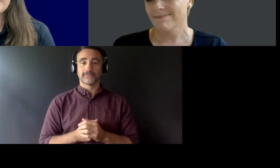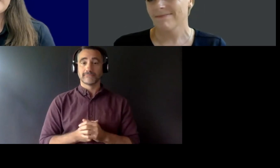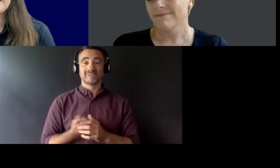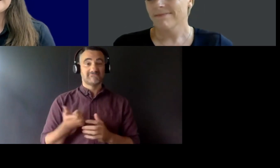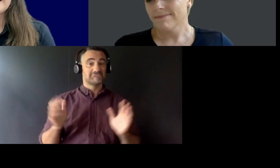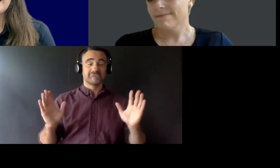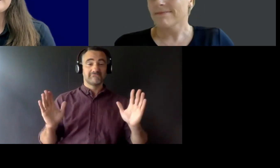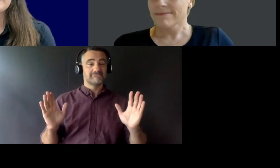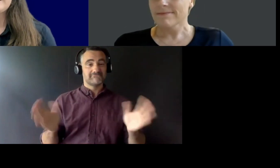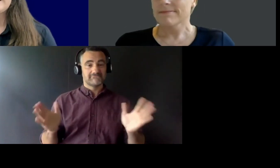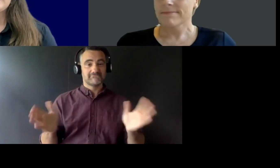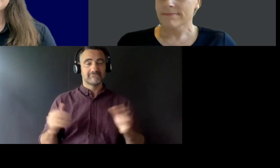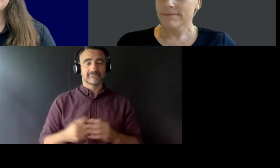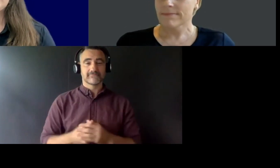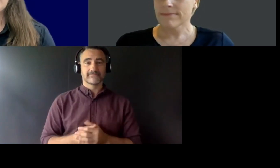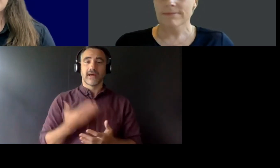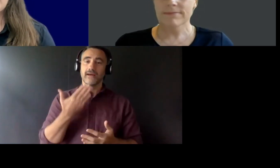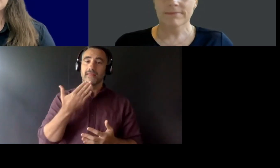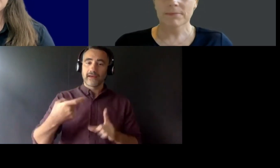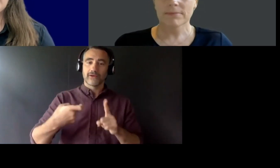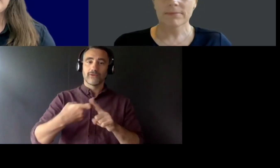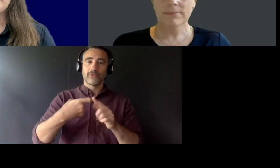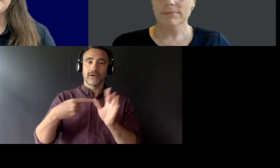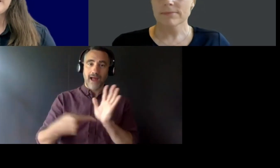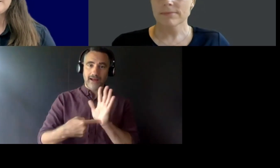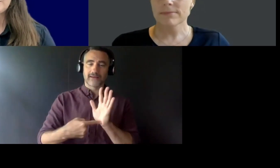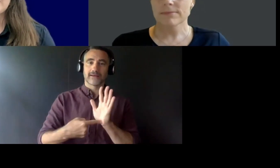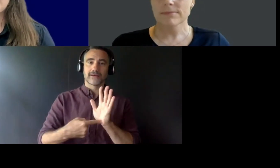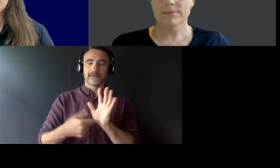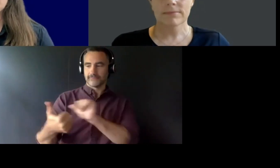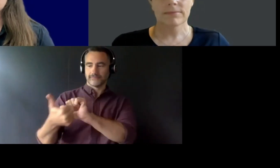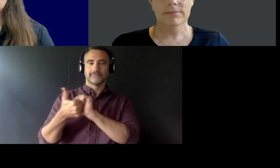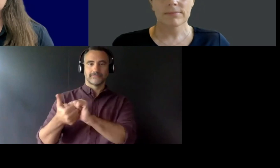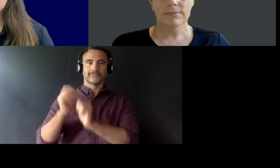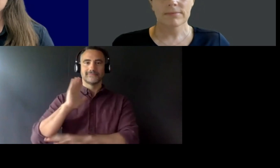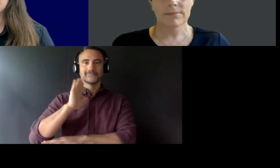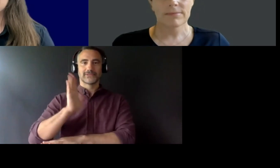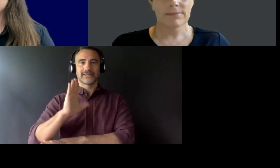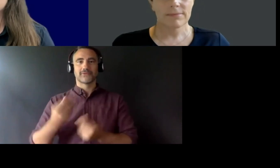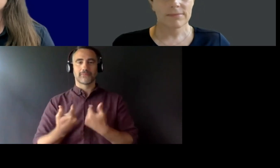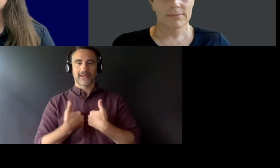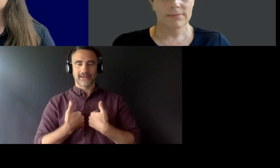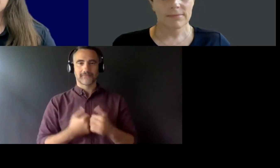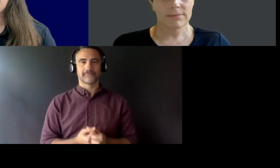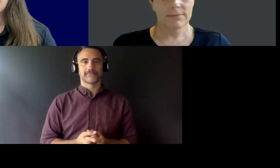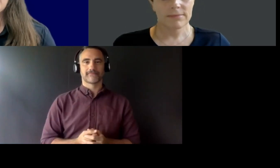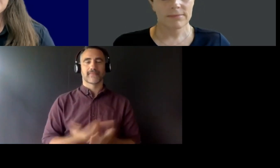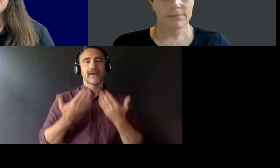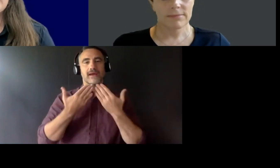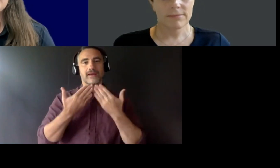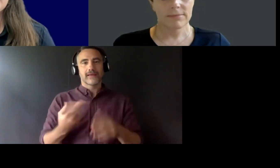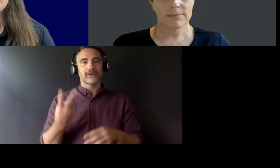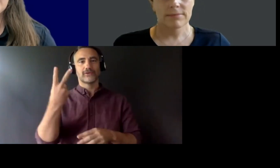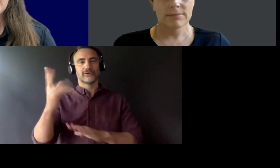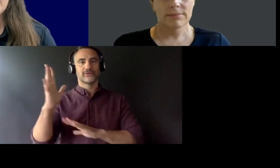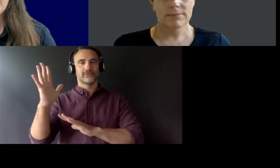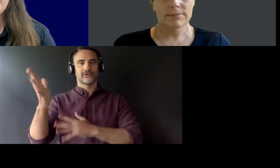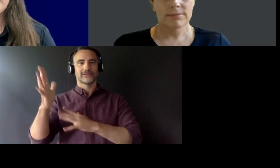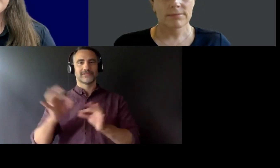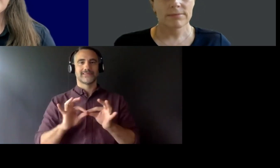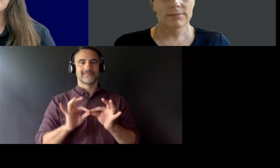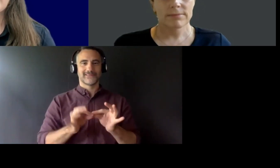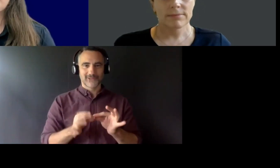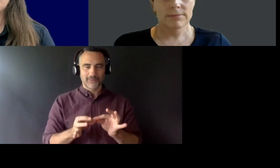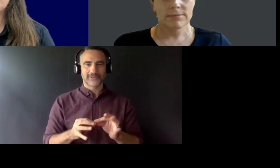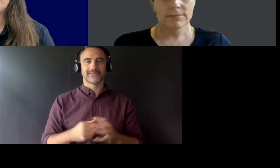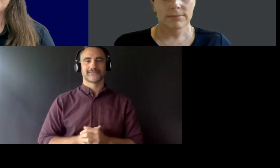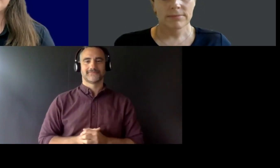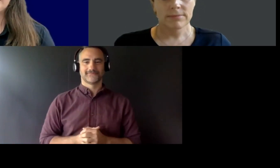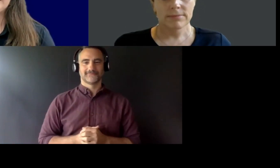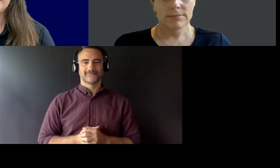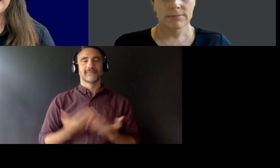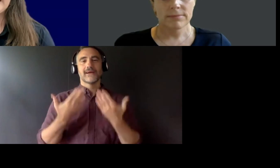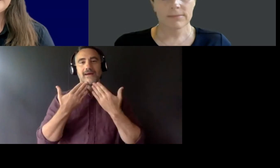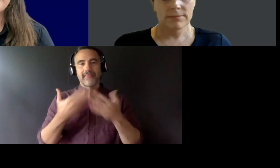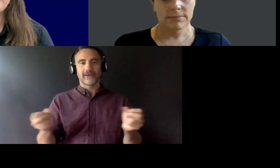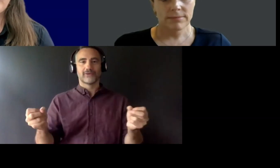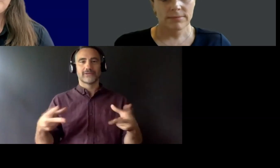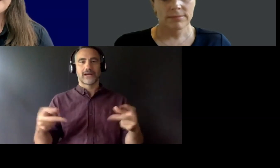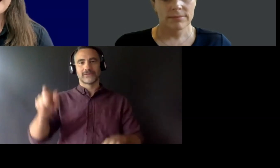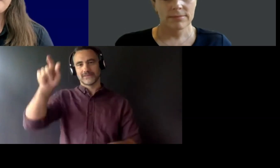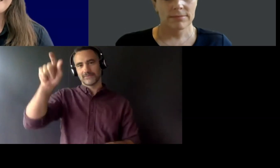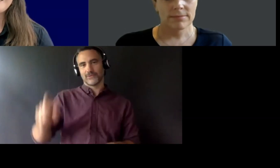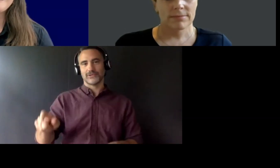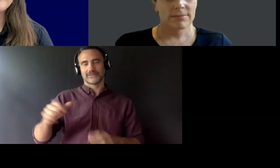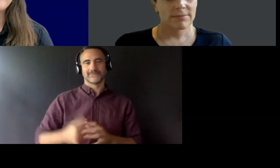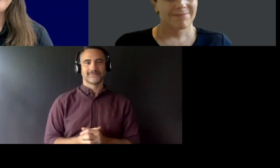me today, to our interpreters Georgia and Neil and our captioner Lee who stepped in